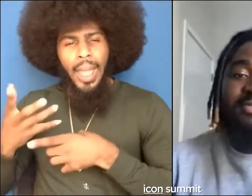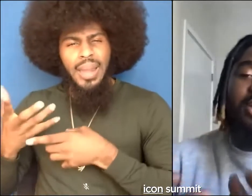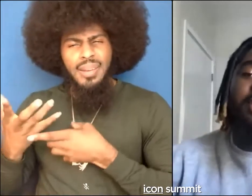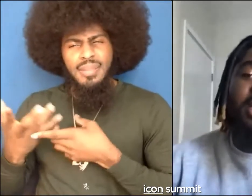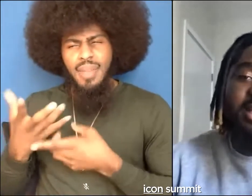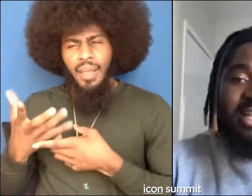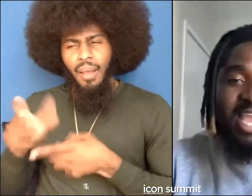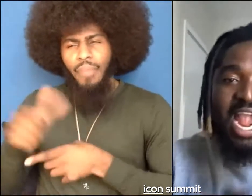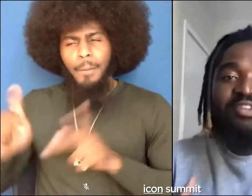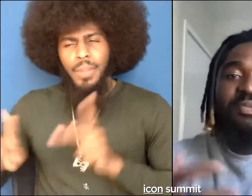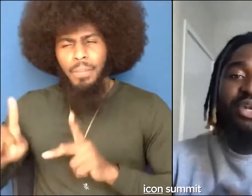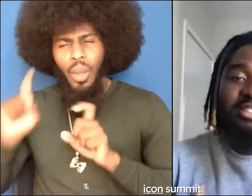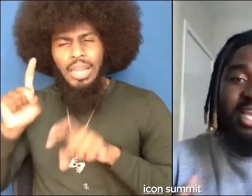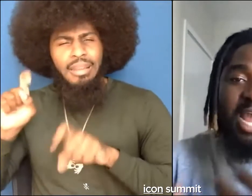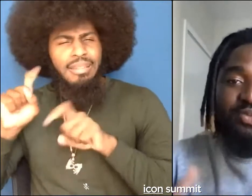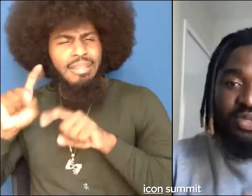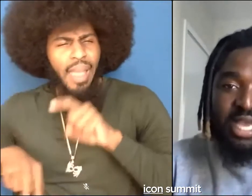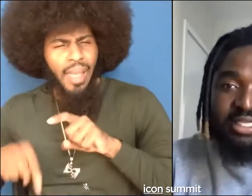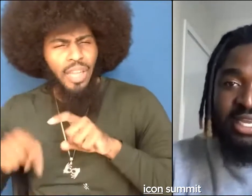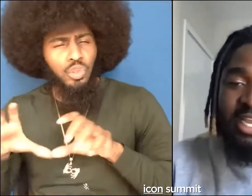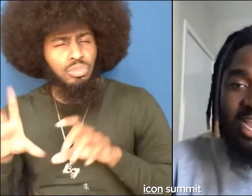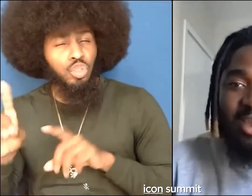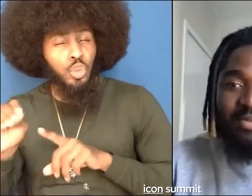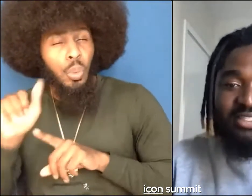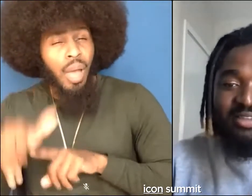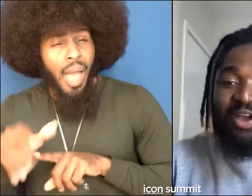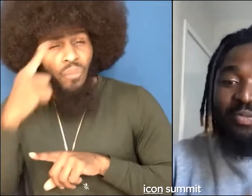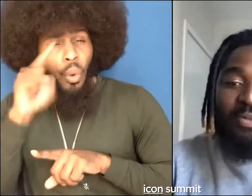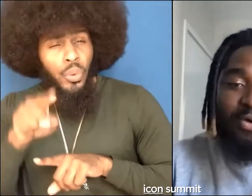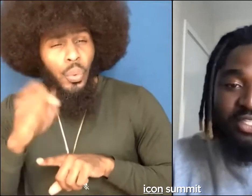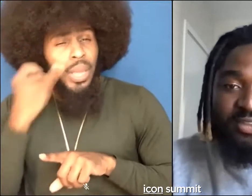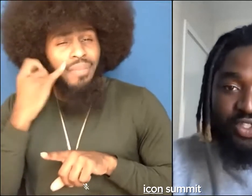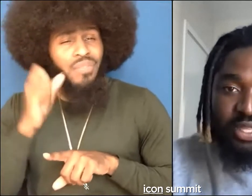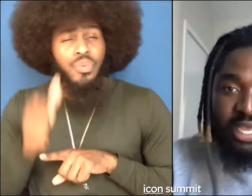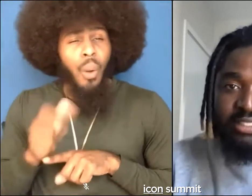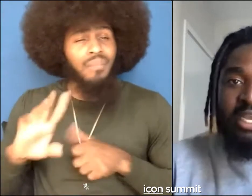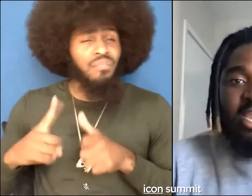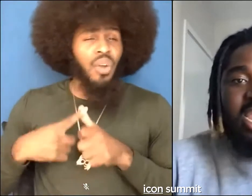And so, hence, the vulnerability in that, the uncomfortableness that comes with that is the vulnerable process of doing that.